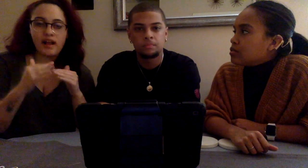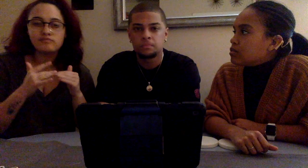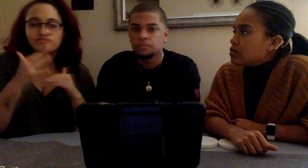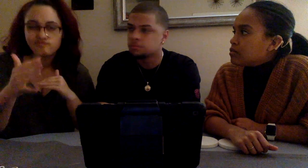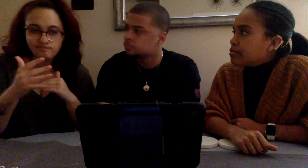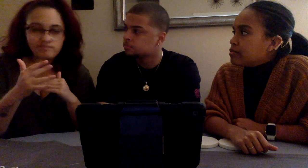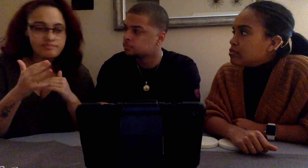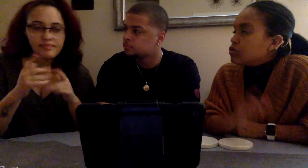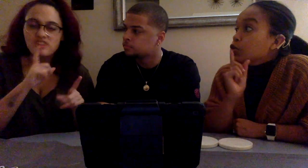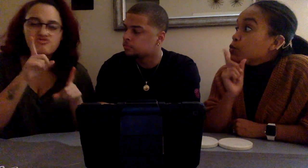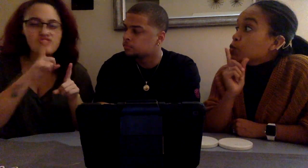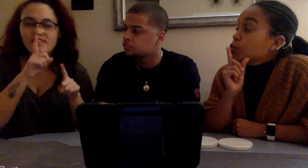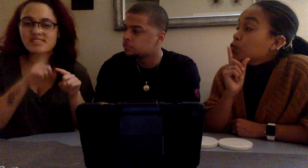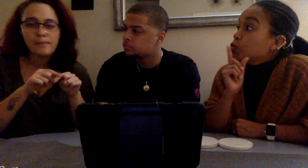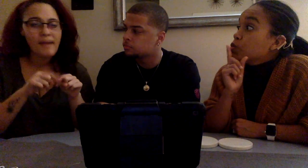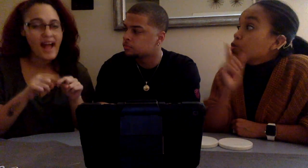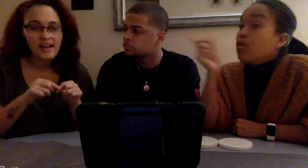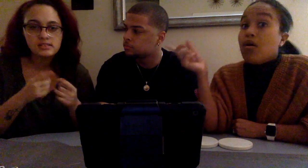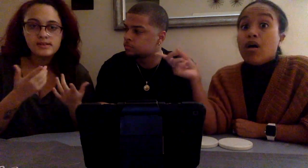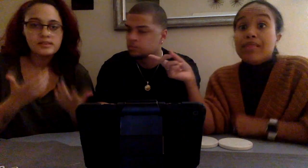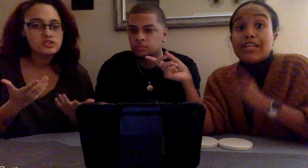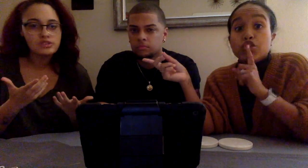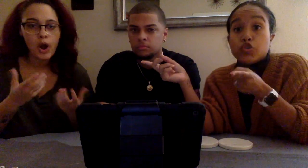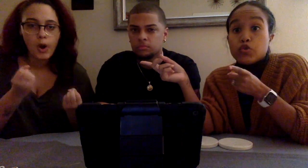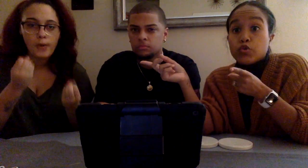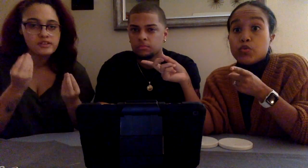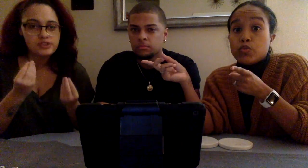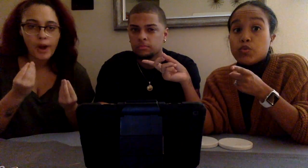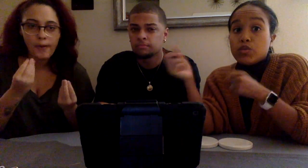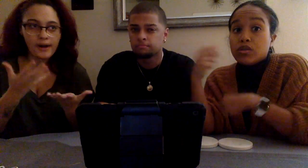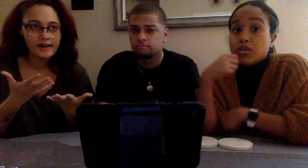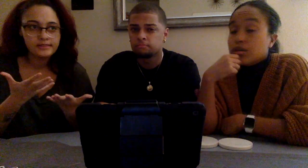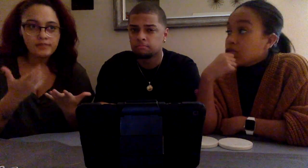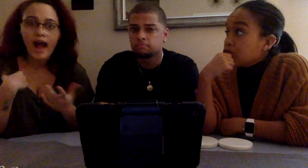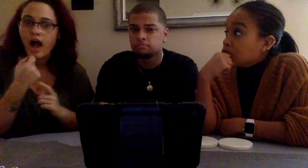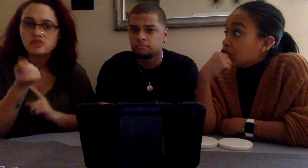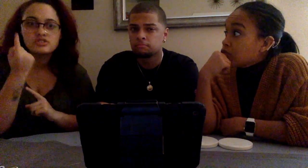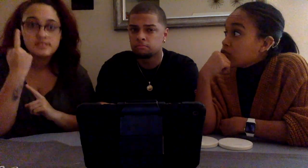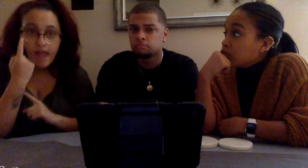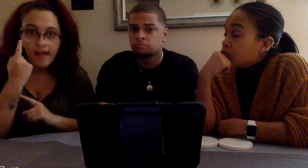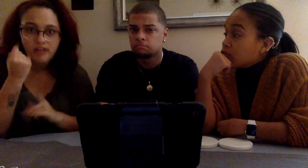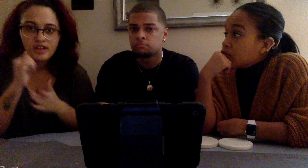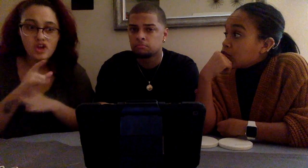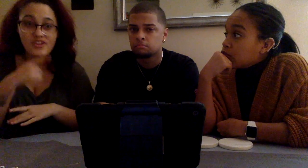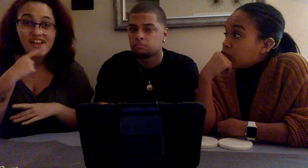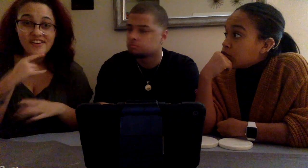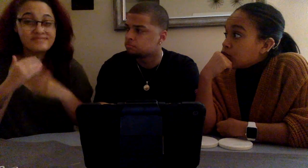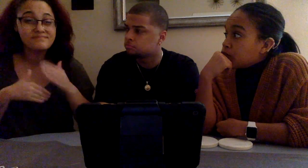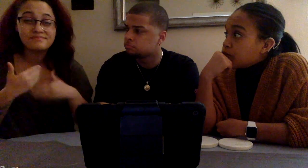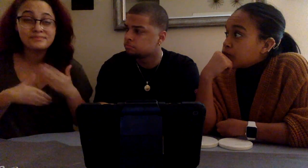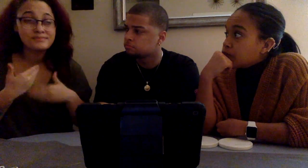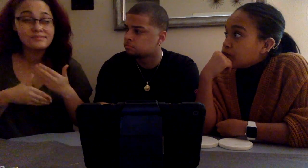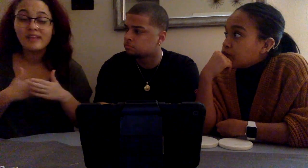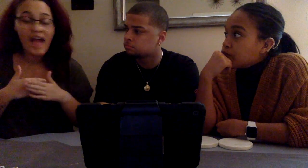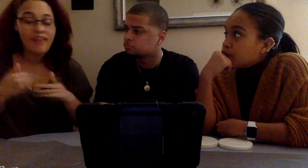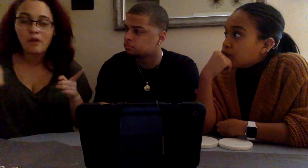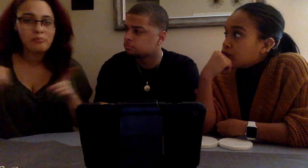And it really depends. V: That's true!! D: So, I understand you have been hearing your whole life,